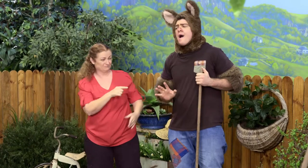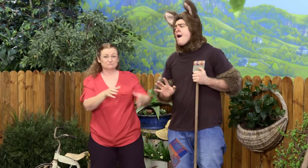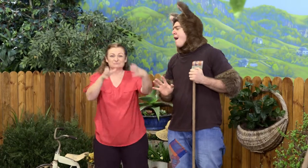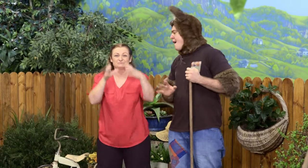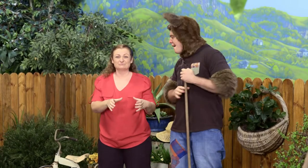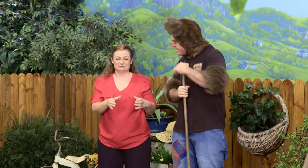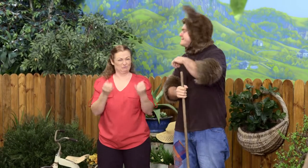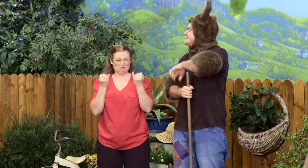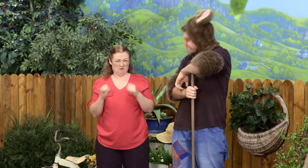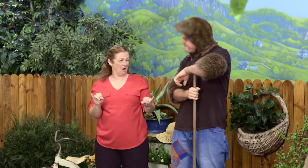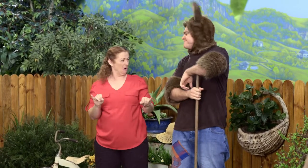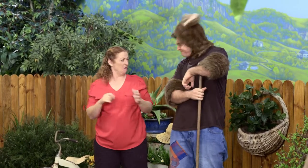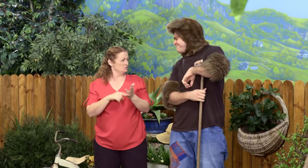It's the wrong tool for the job.